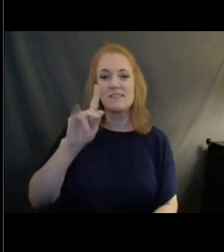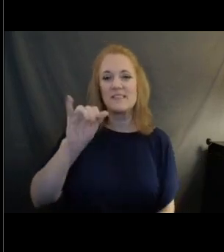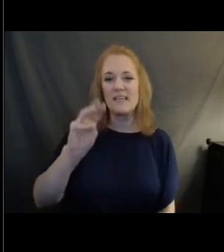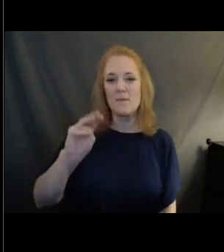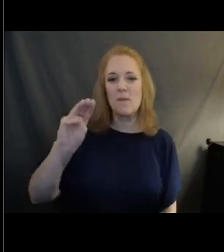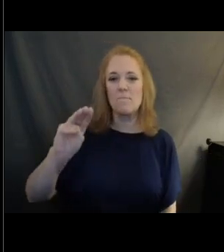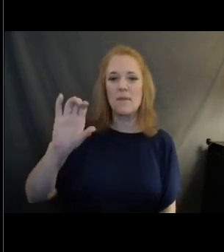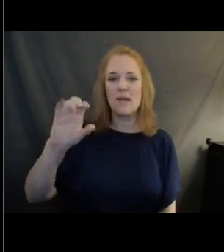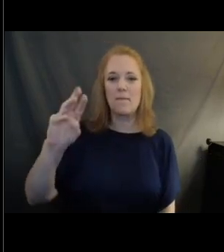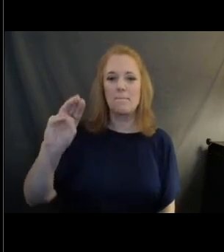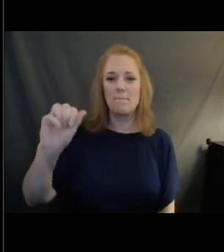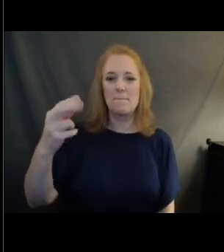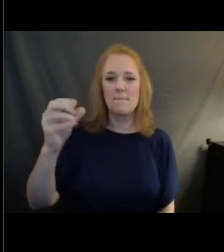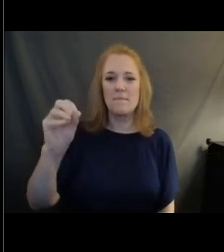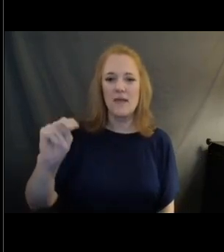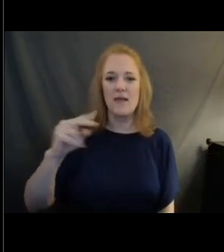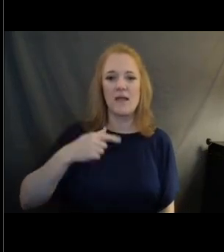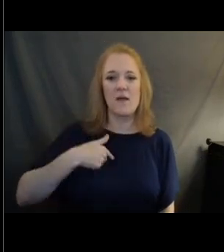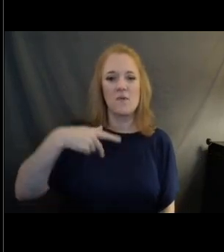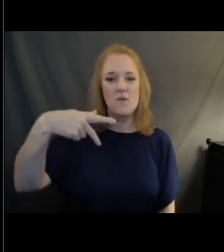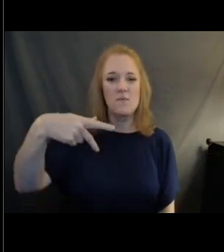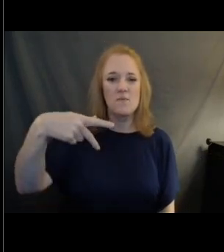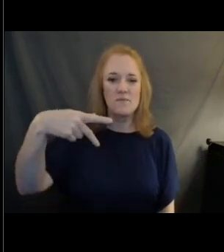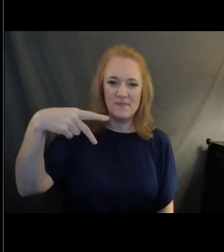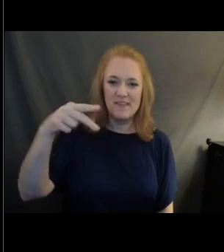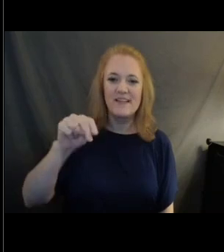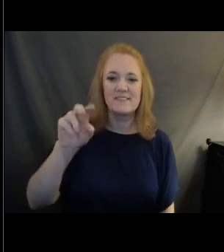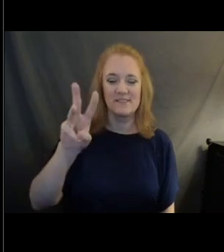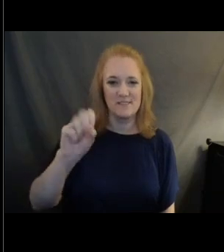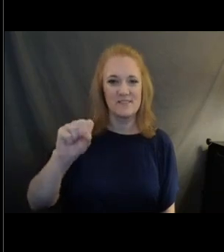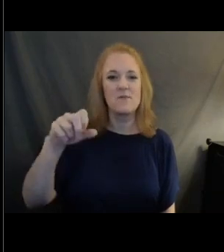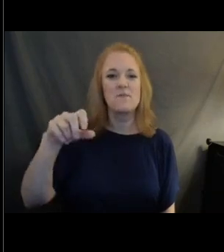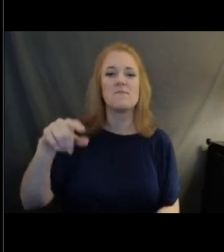Weather Service Public Weather Services Program Manager and you are at the second